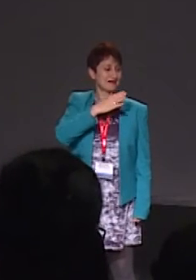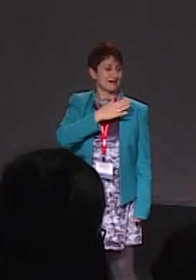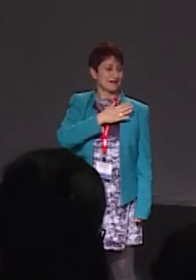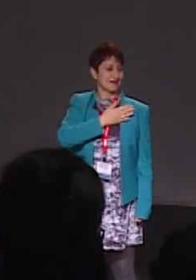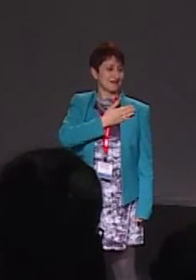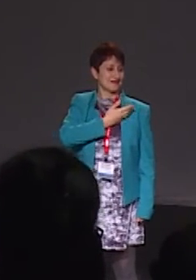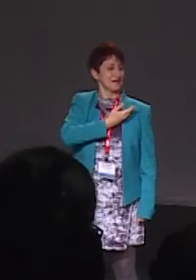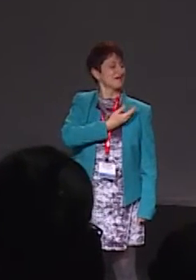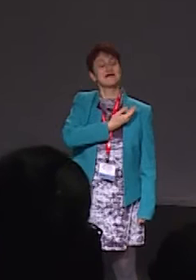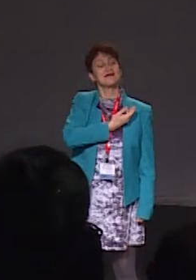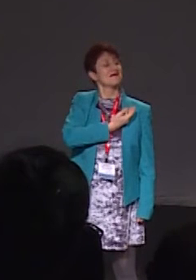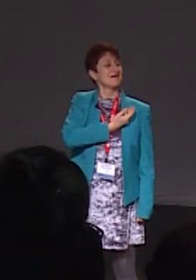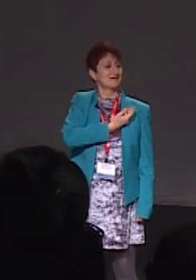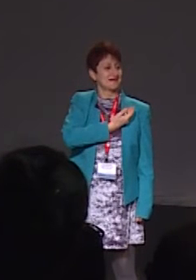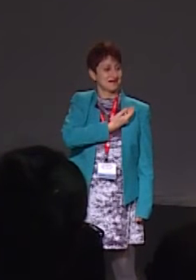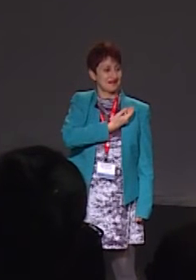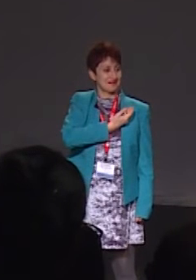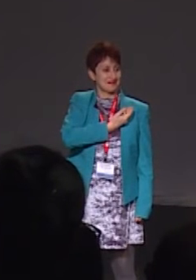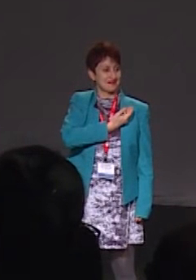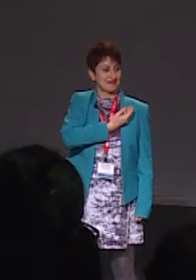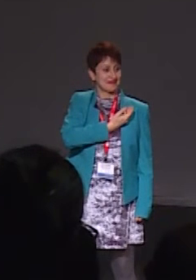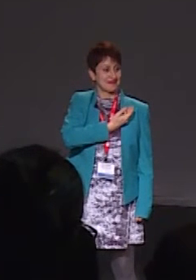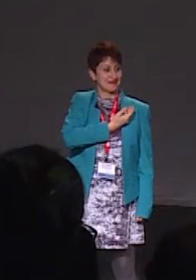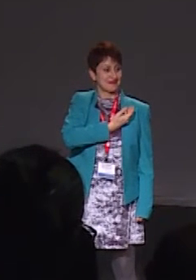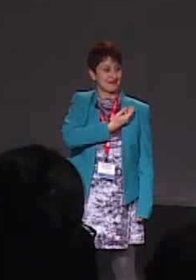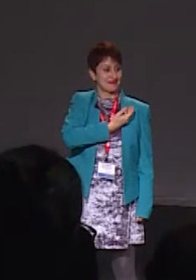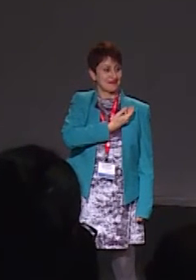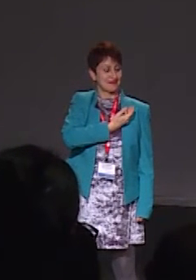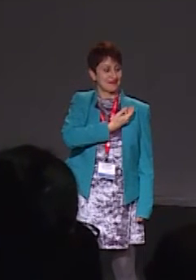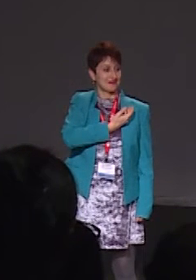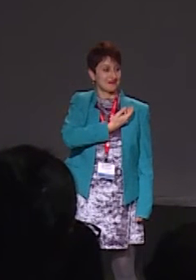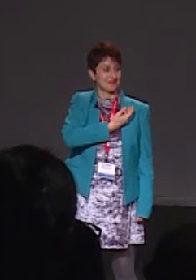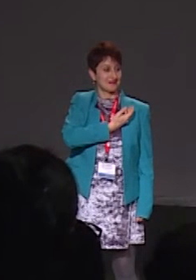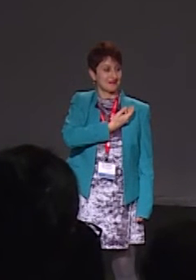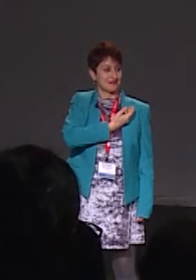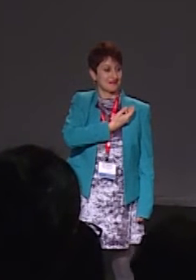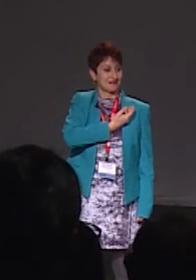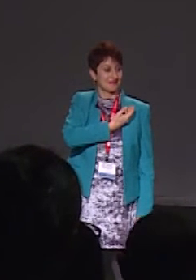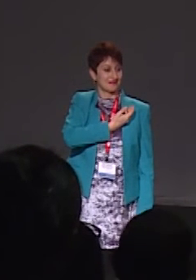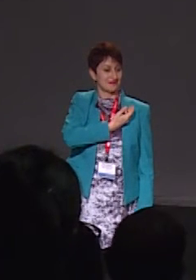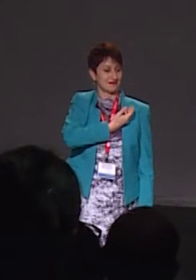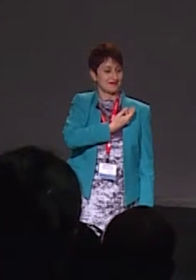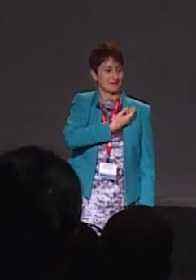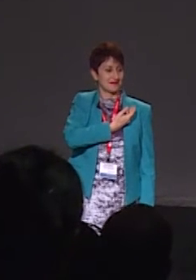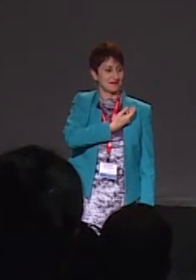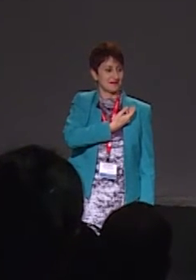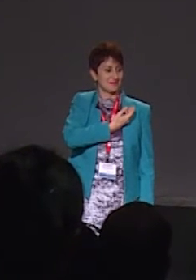And because we believe in dance, we start to take form, and we lower our hands to a